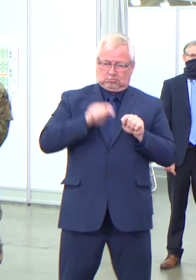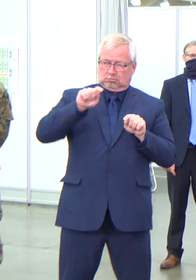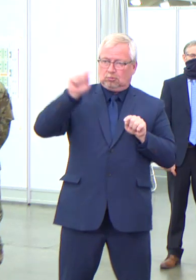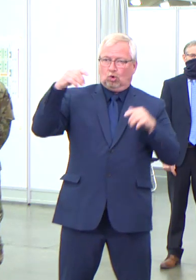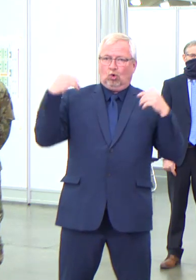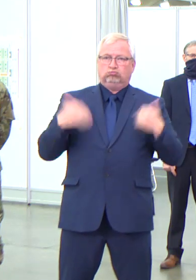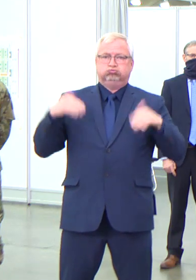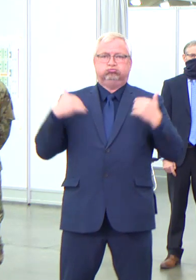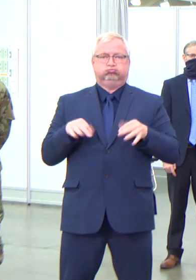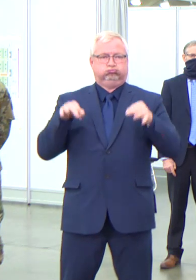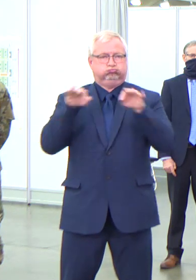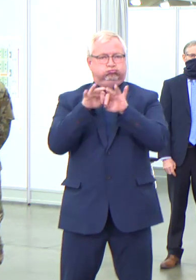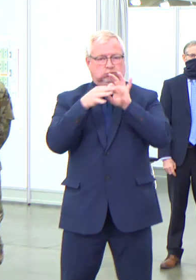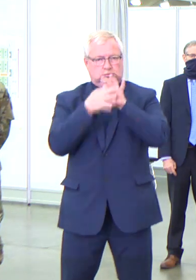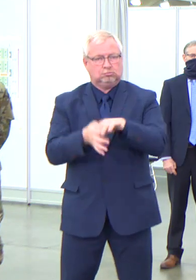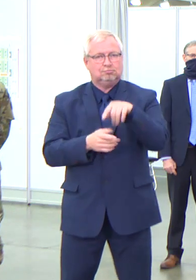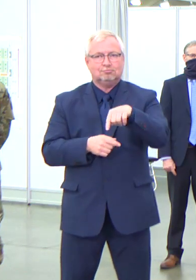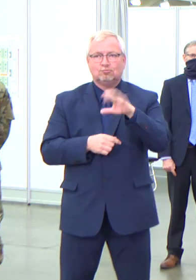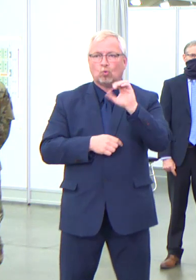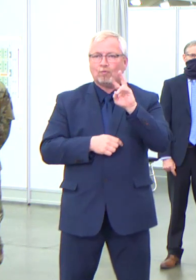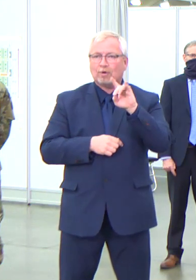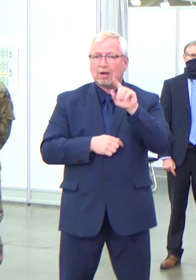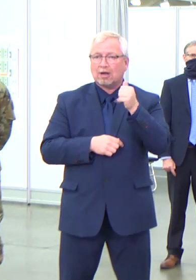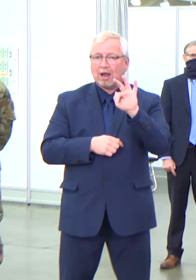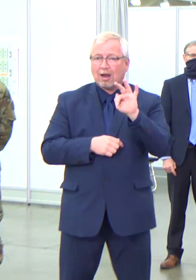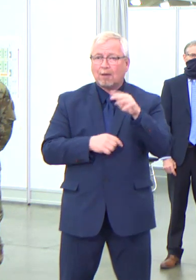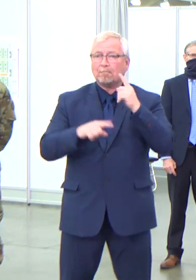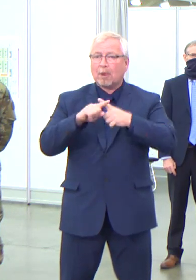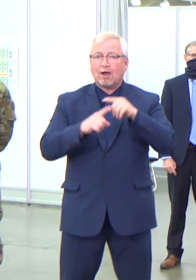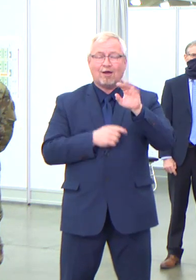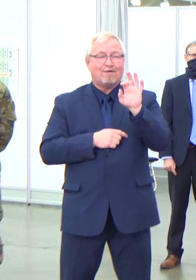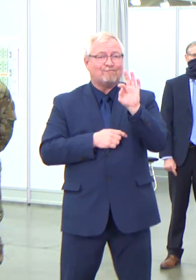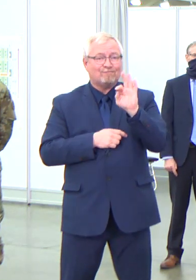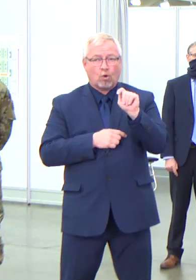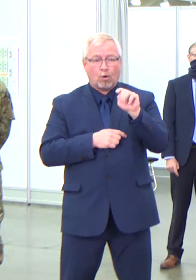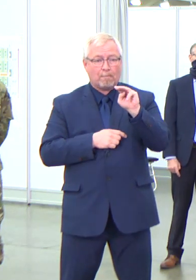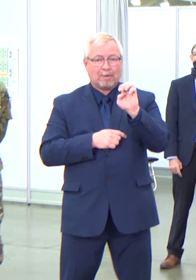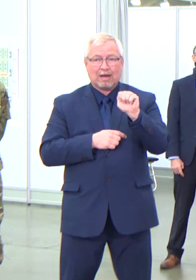of the battle against the coronavirus as well as Fort Meade, the